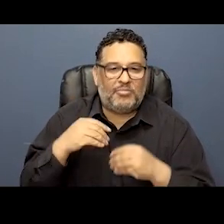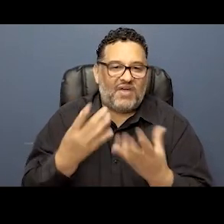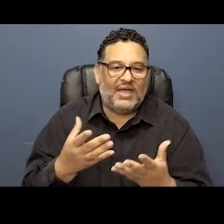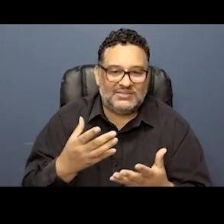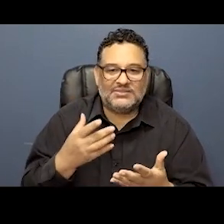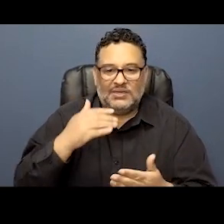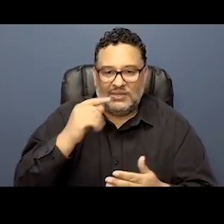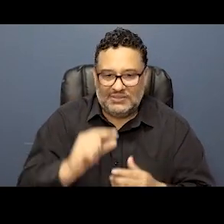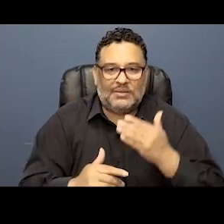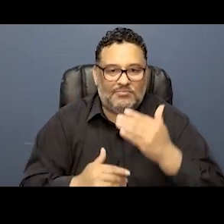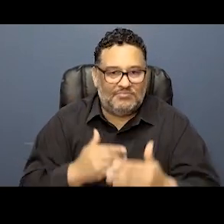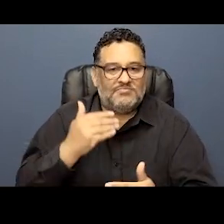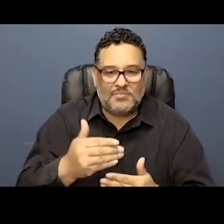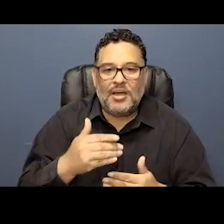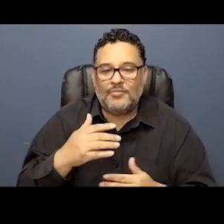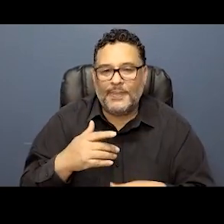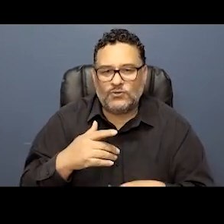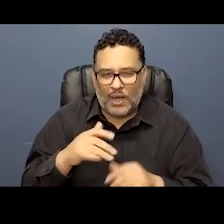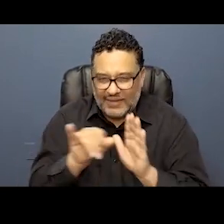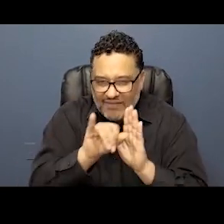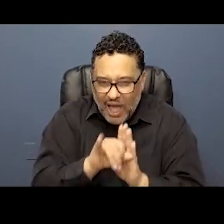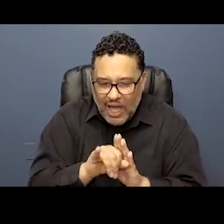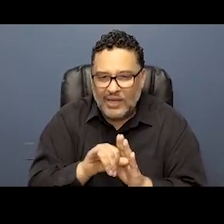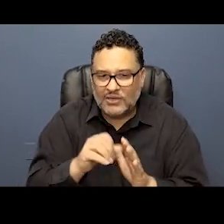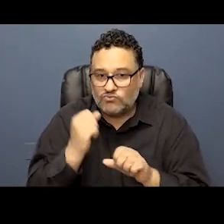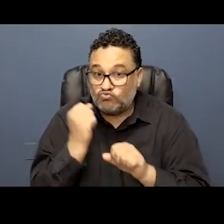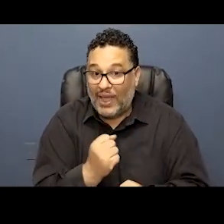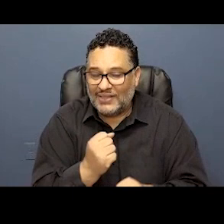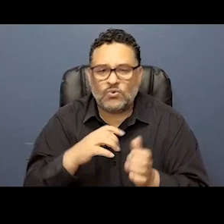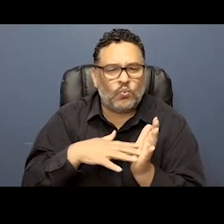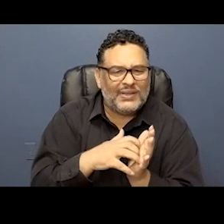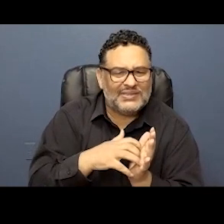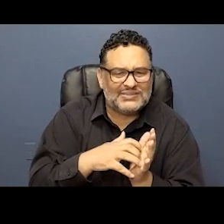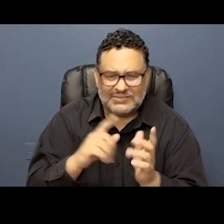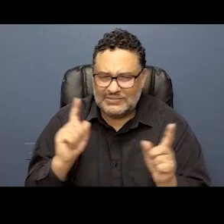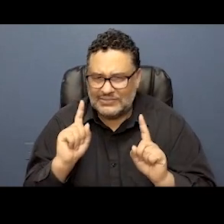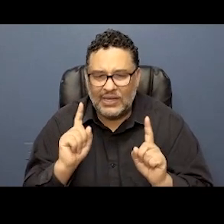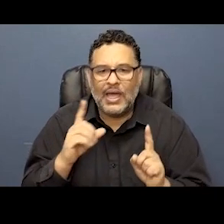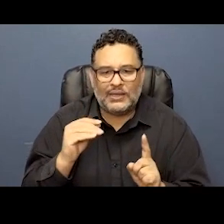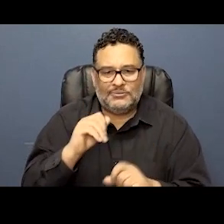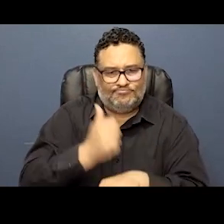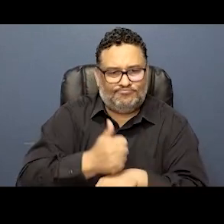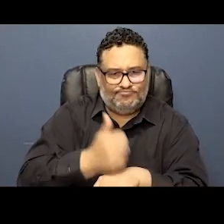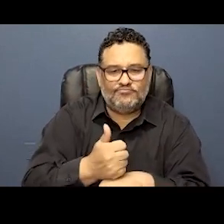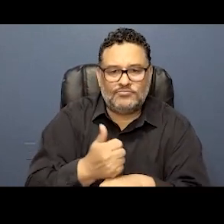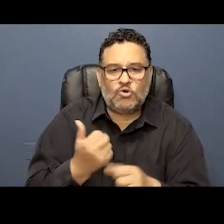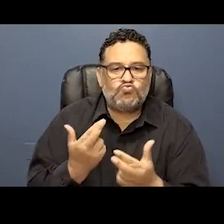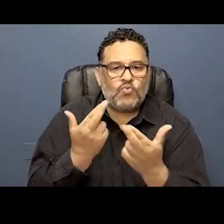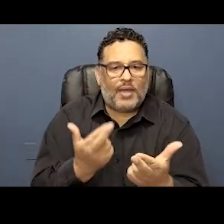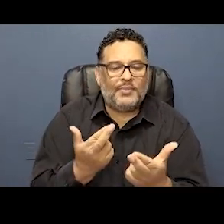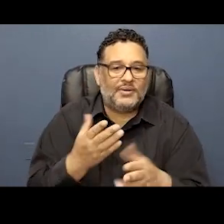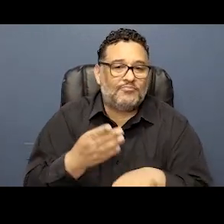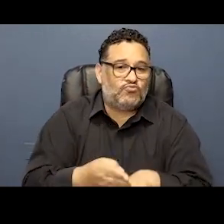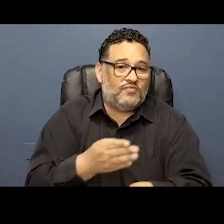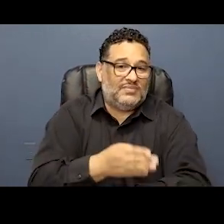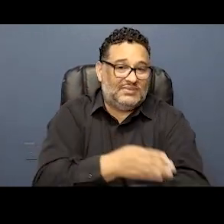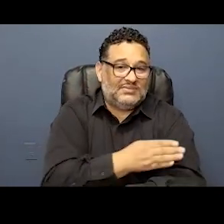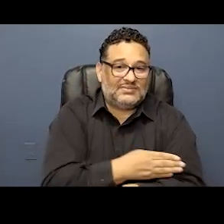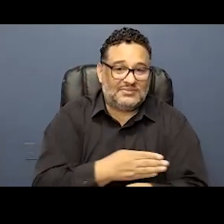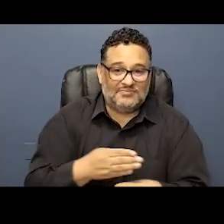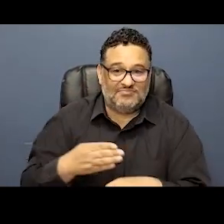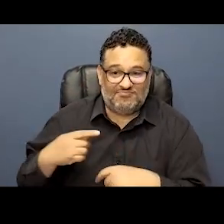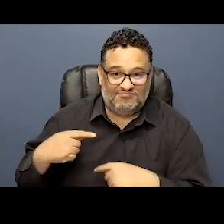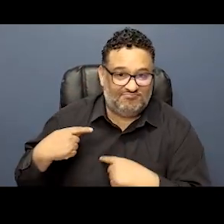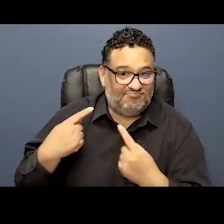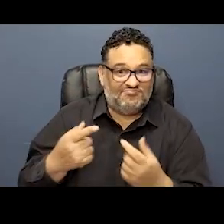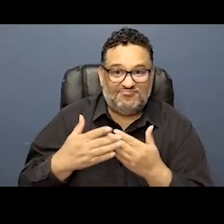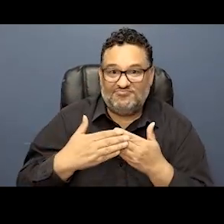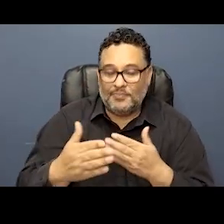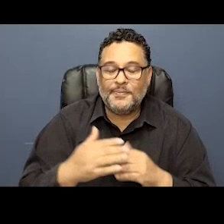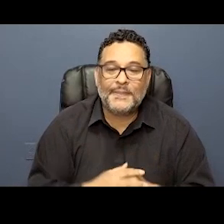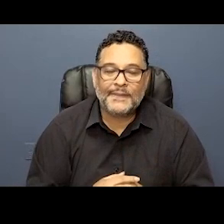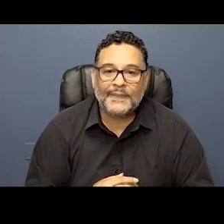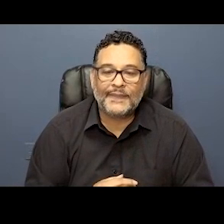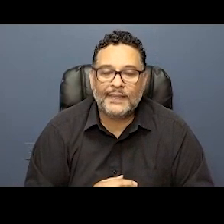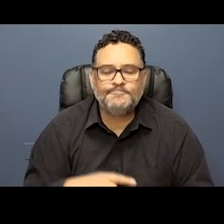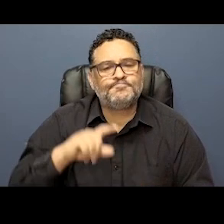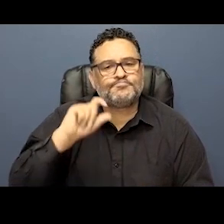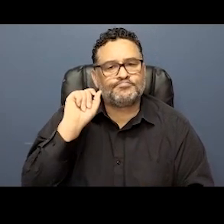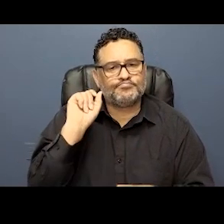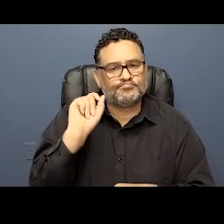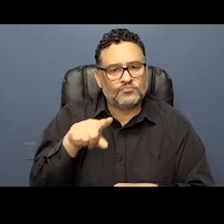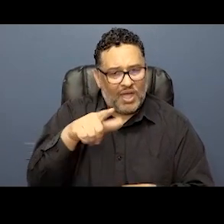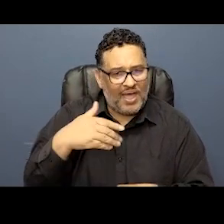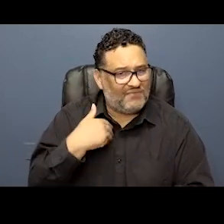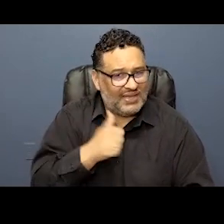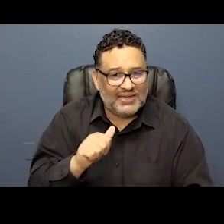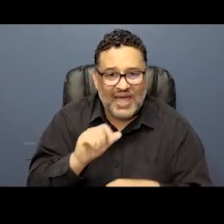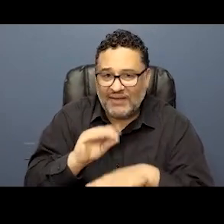and implementing recommended improvements. [Alex] Do you have any advice for others